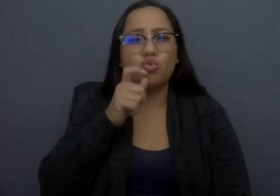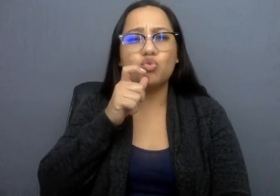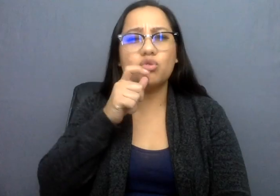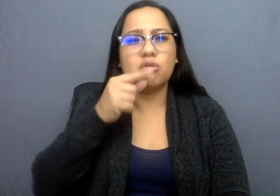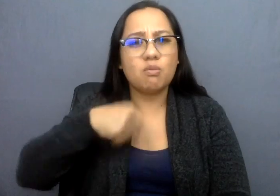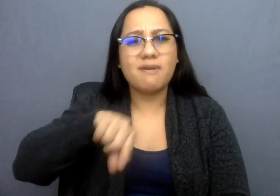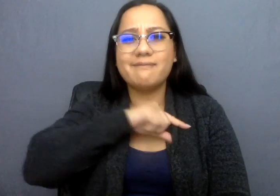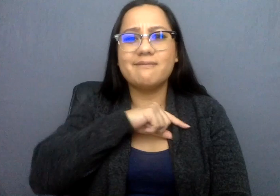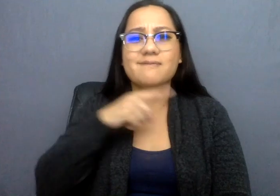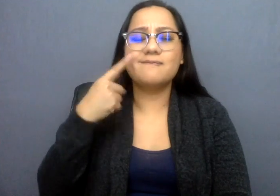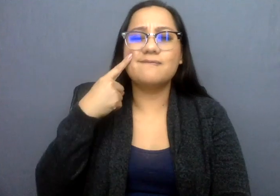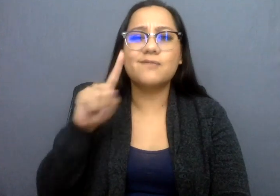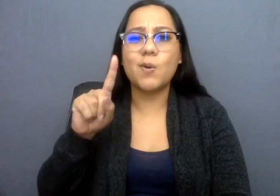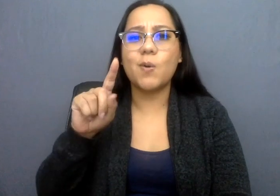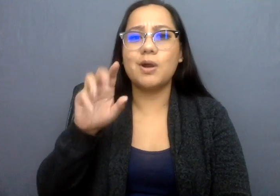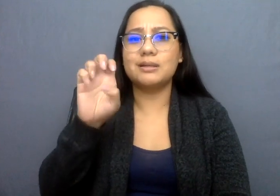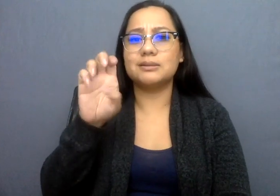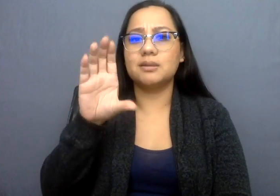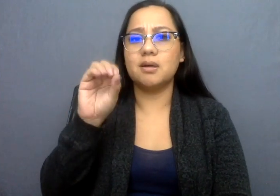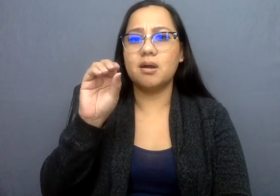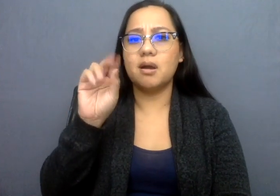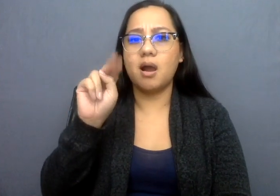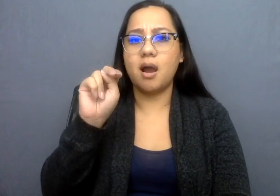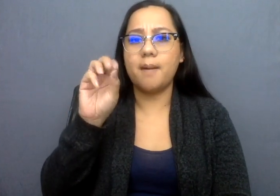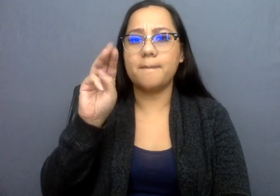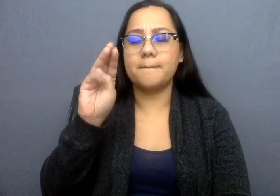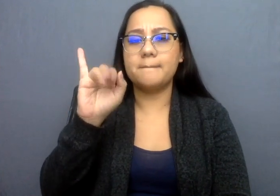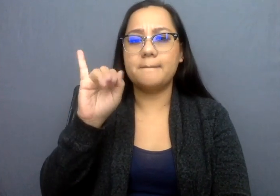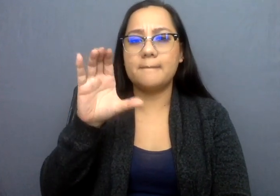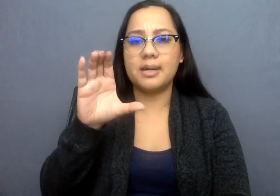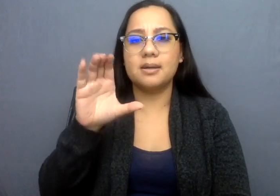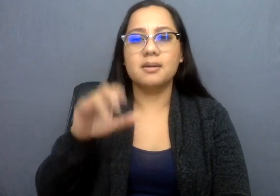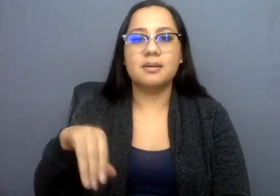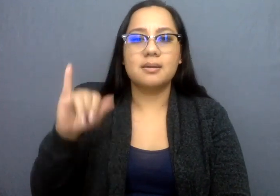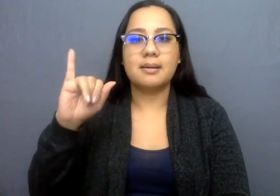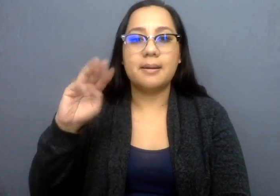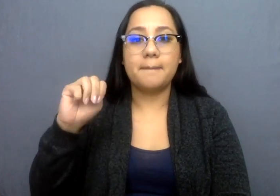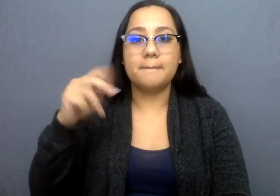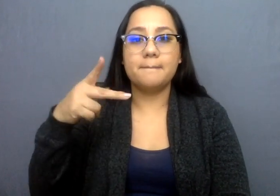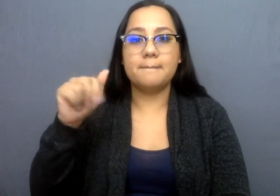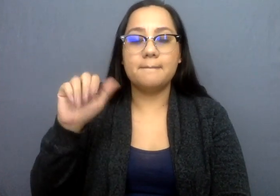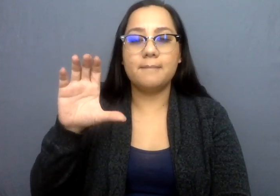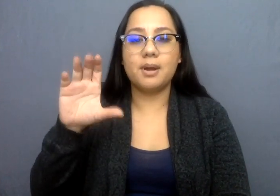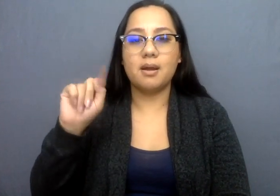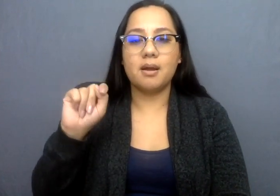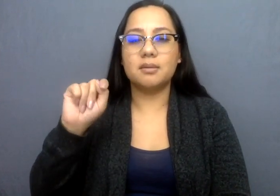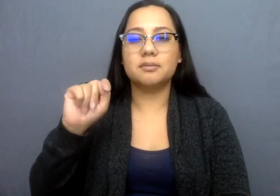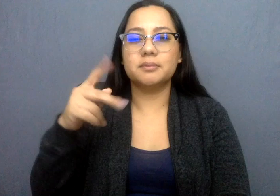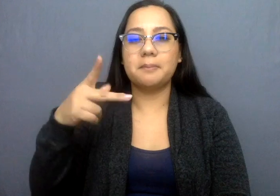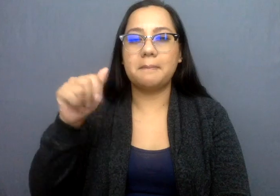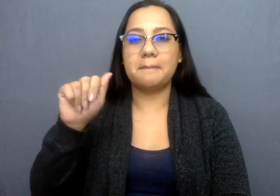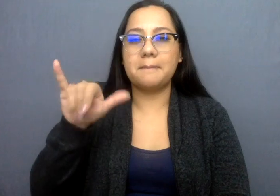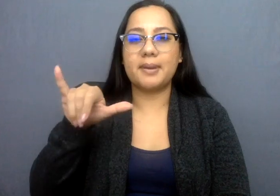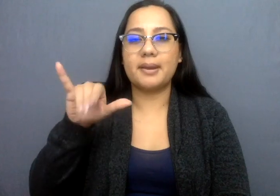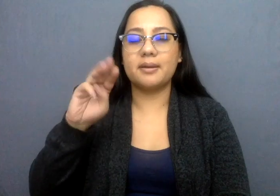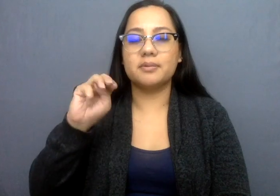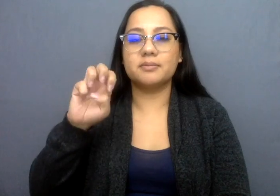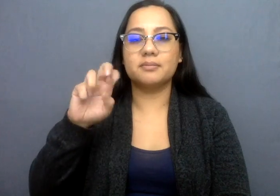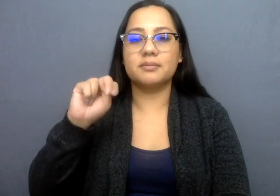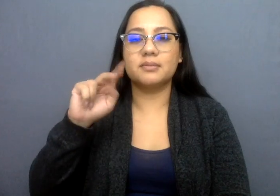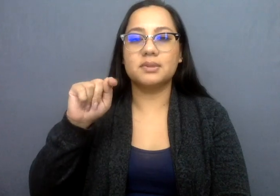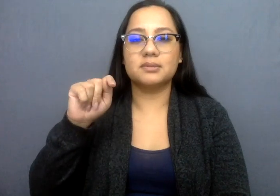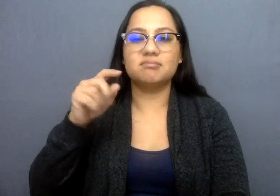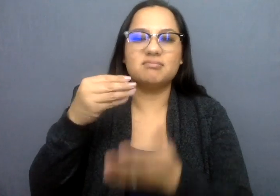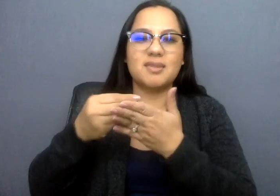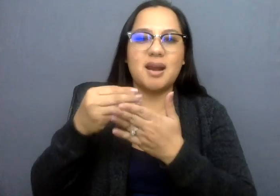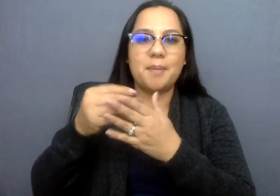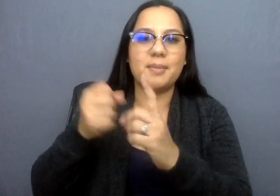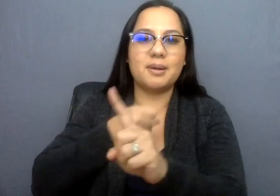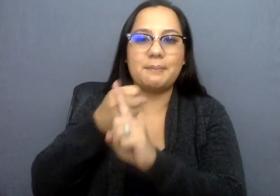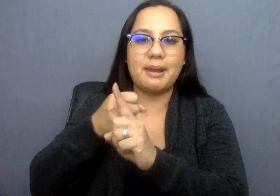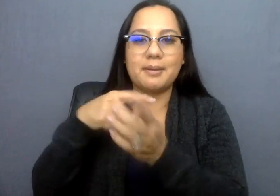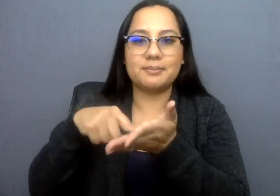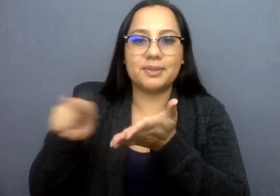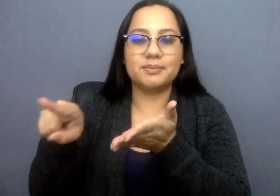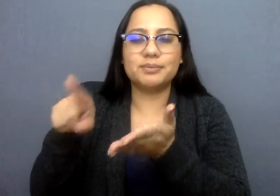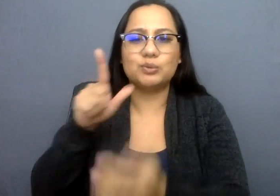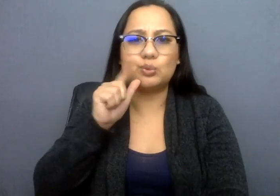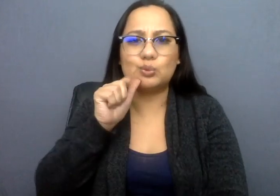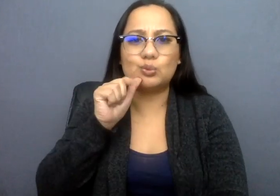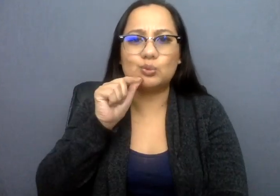Who is eligible for an Economic Impact Payment?